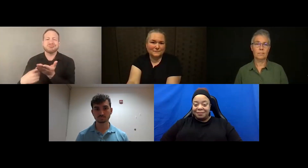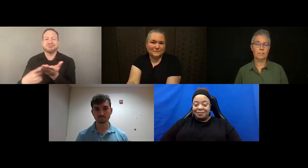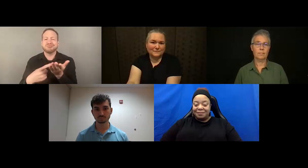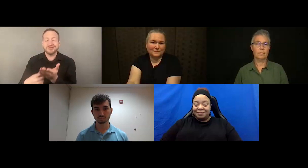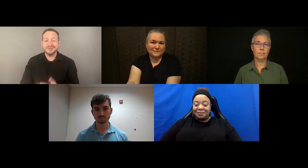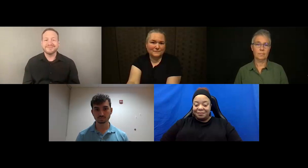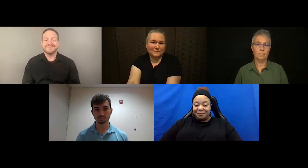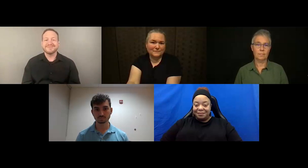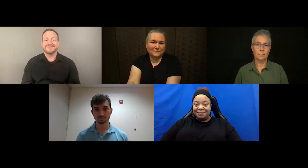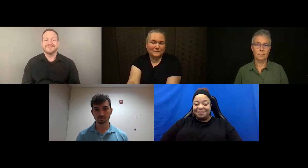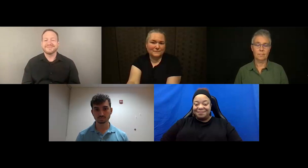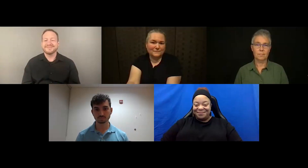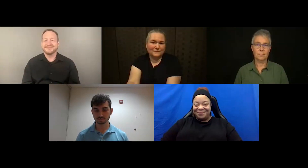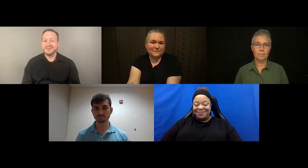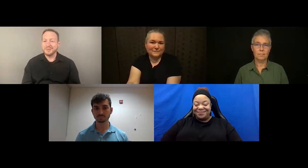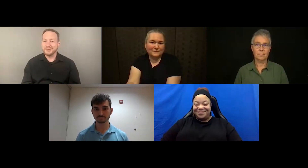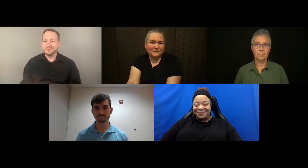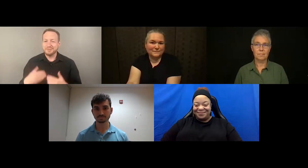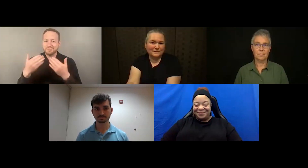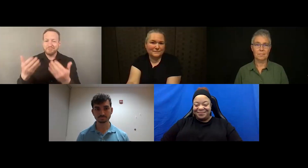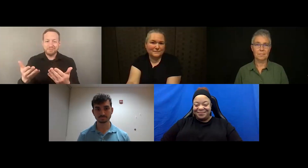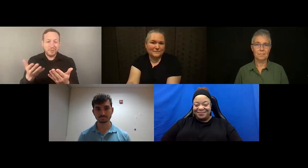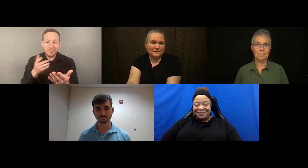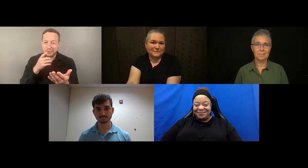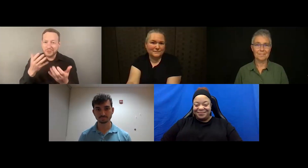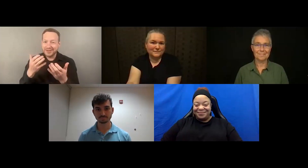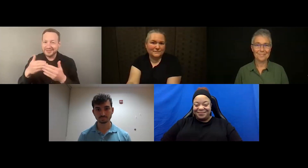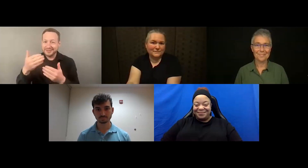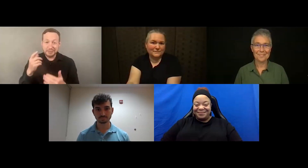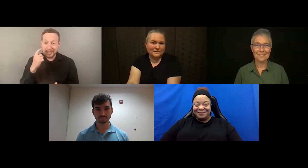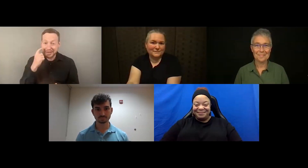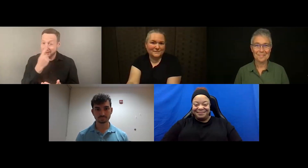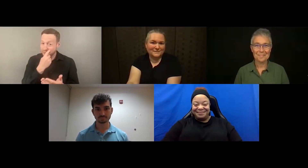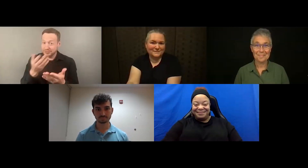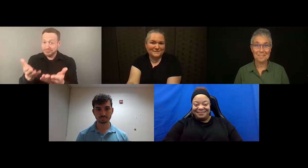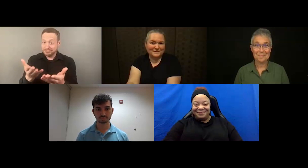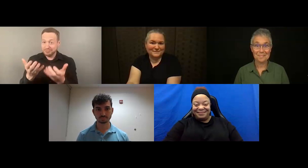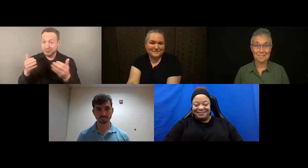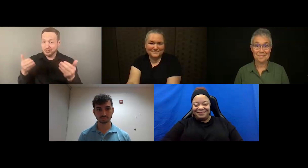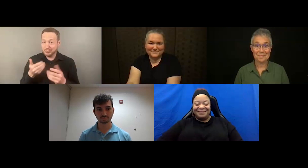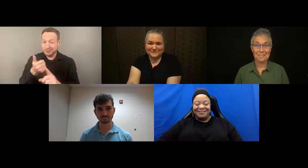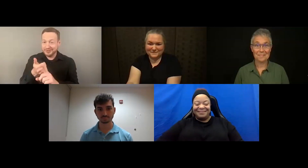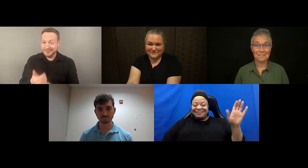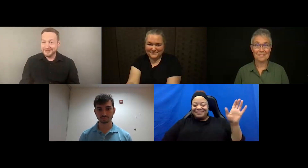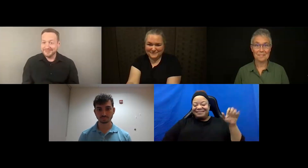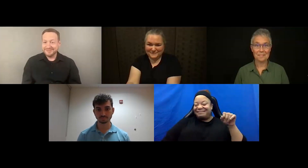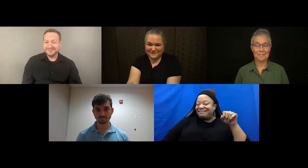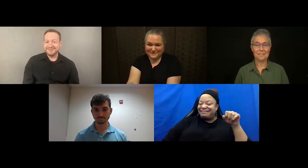ahead and start the the discussion. I'll turn it over... who would like to go first? Erin?